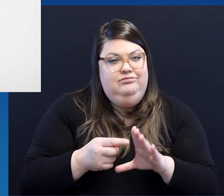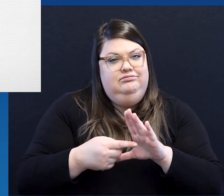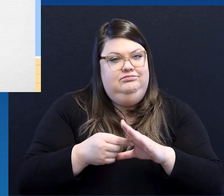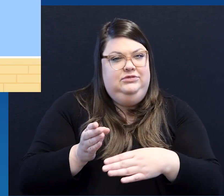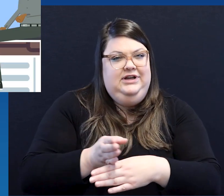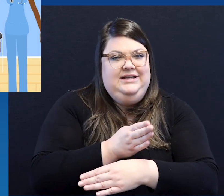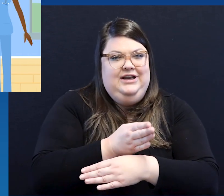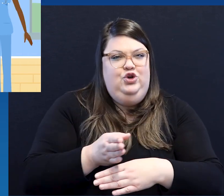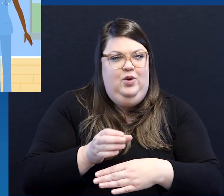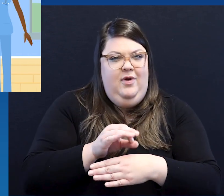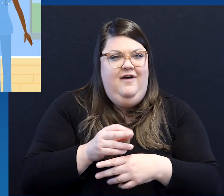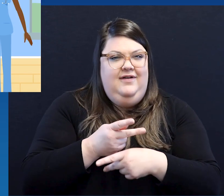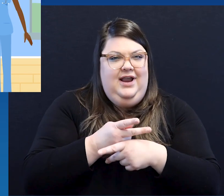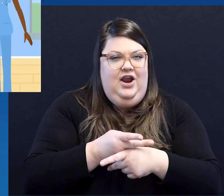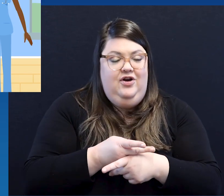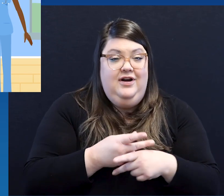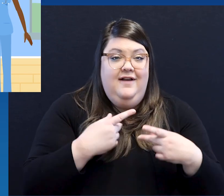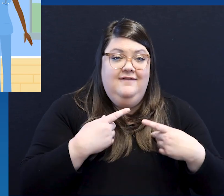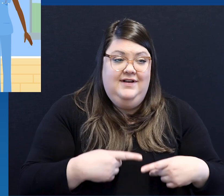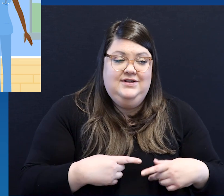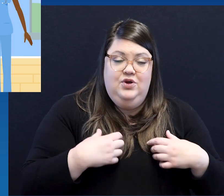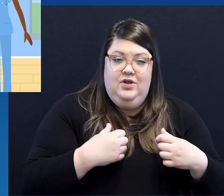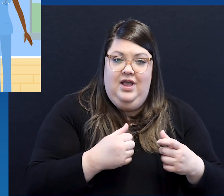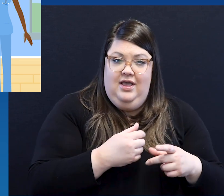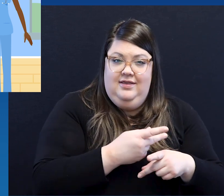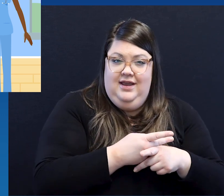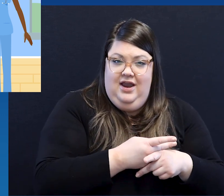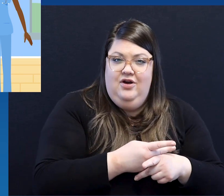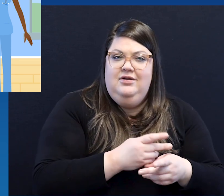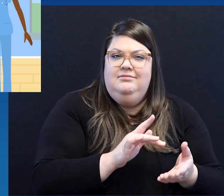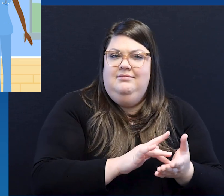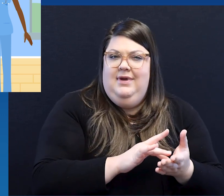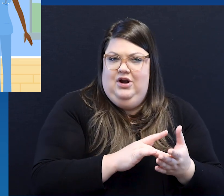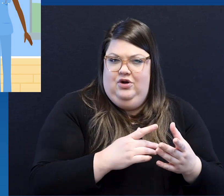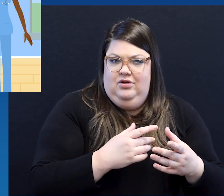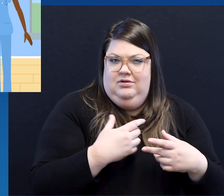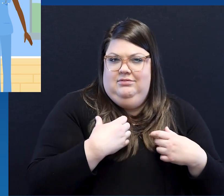That's interesting. Yes, physical and behavioral health care